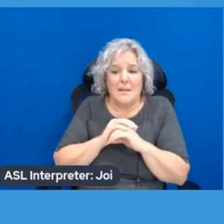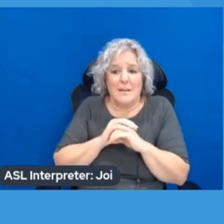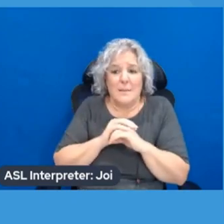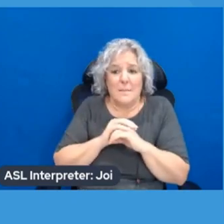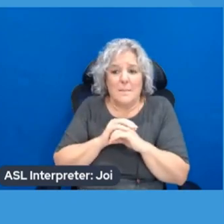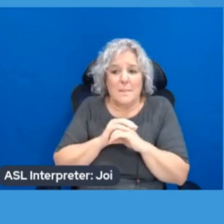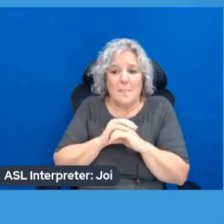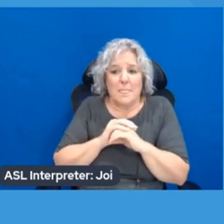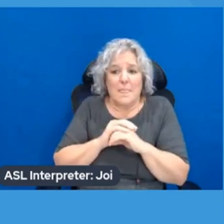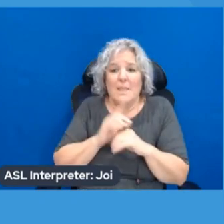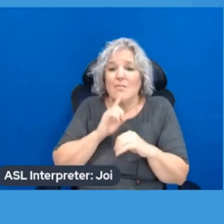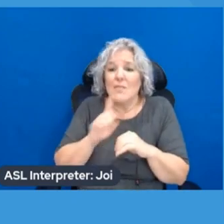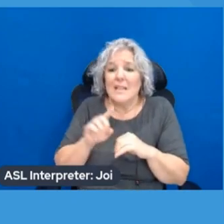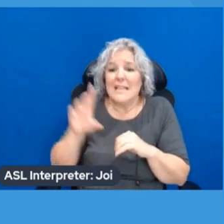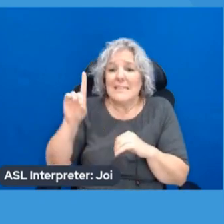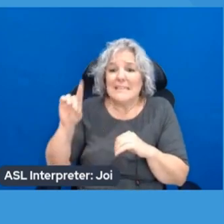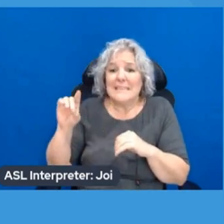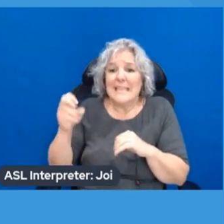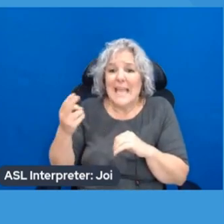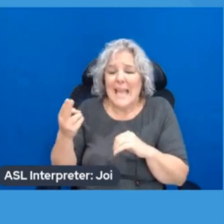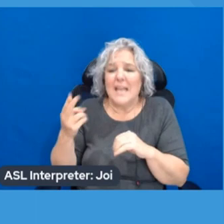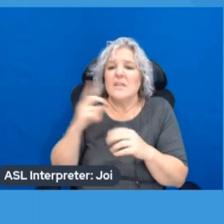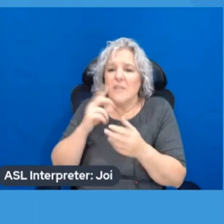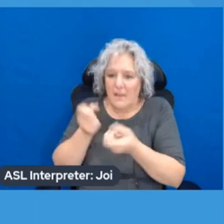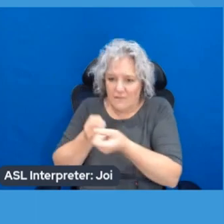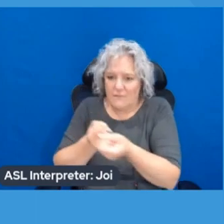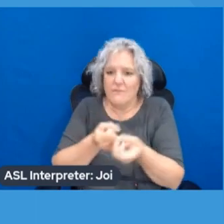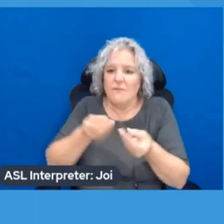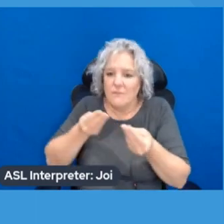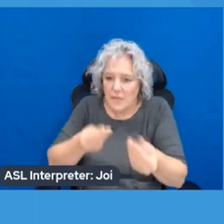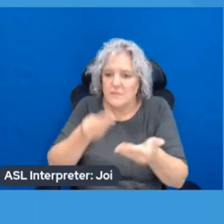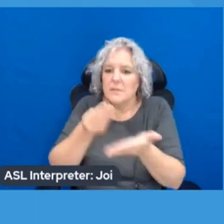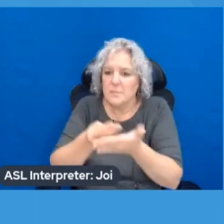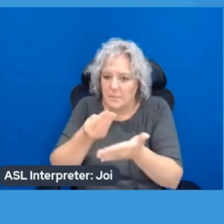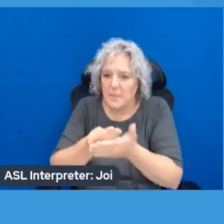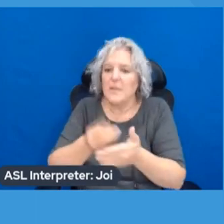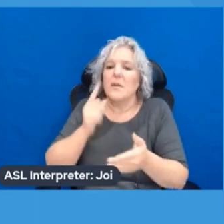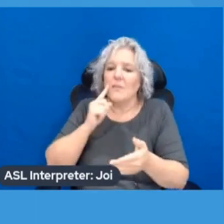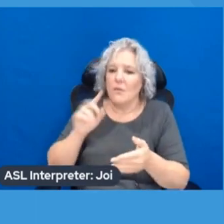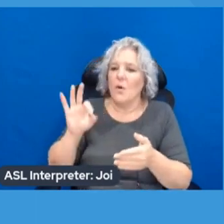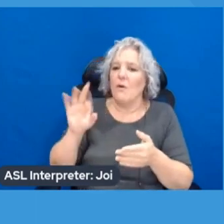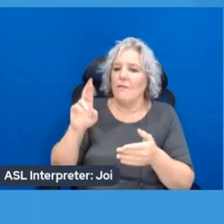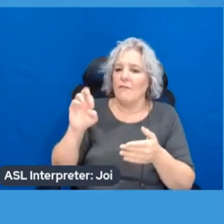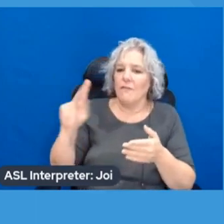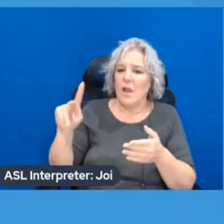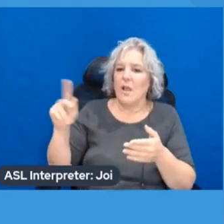BEH funded projects at Frank Porter Graham 50 years ago.